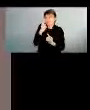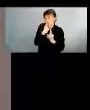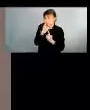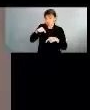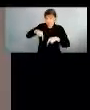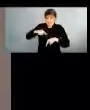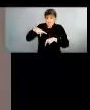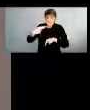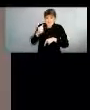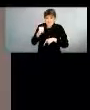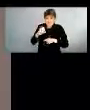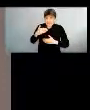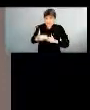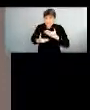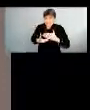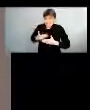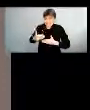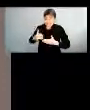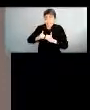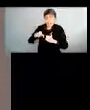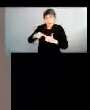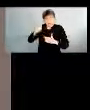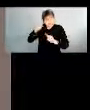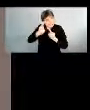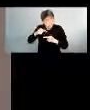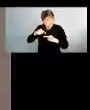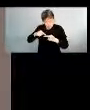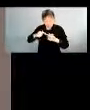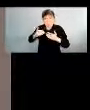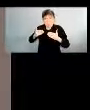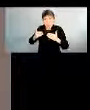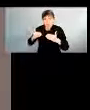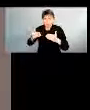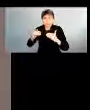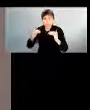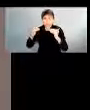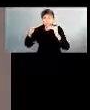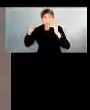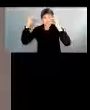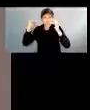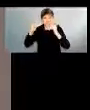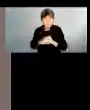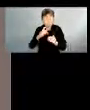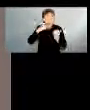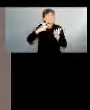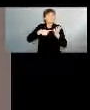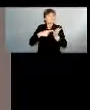While we know that many artistic practices or projects may not necessarily put a primary